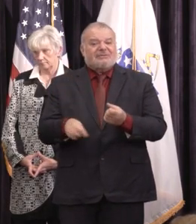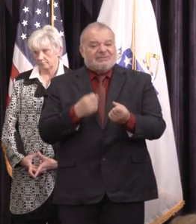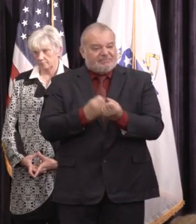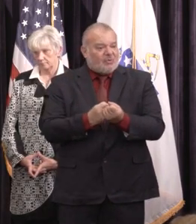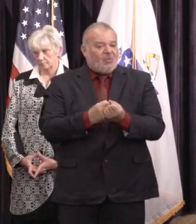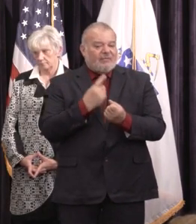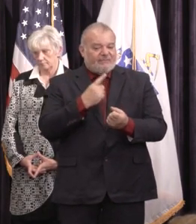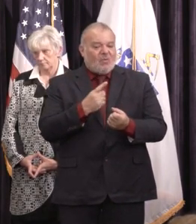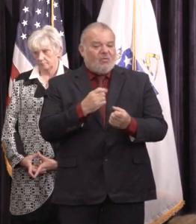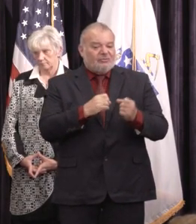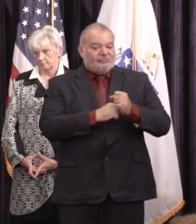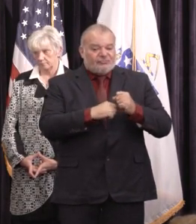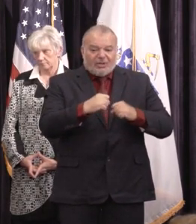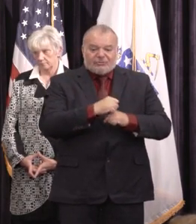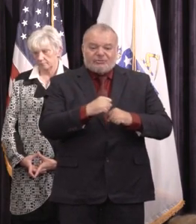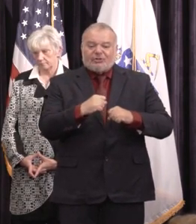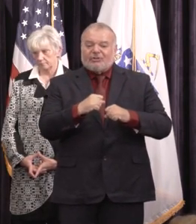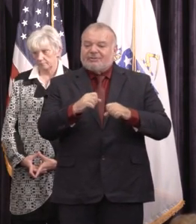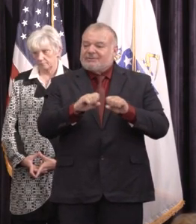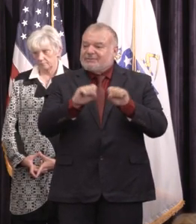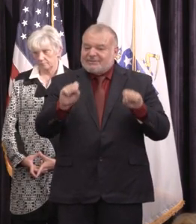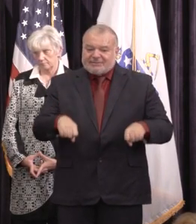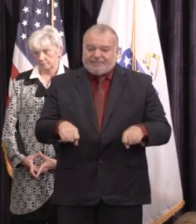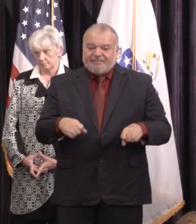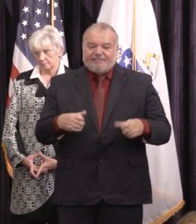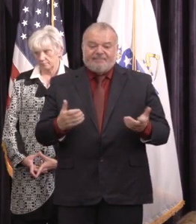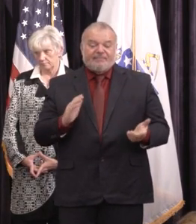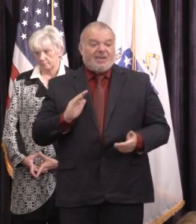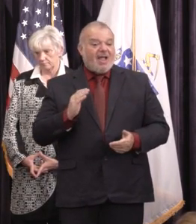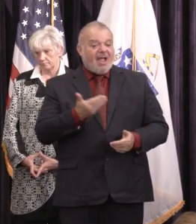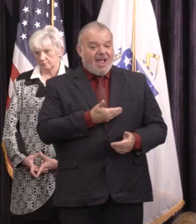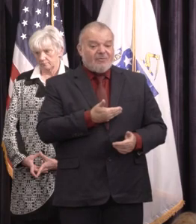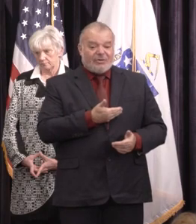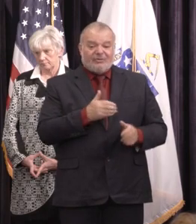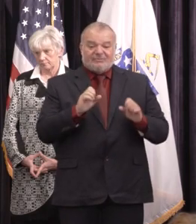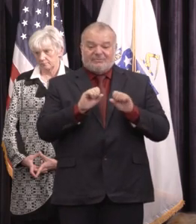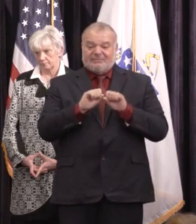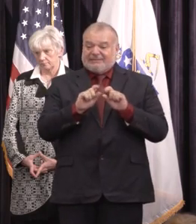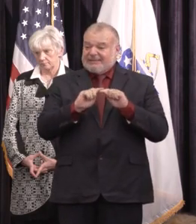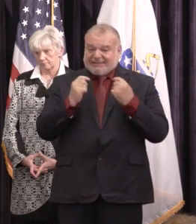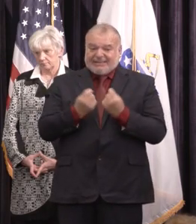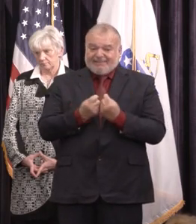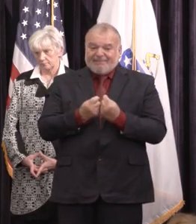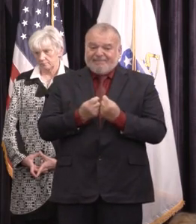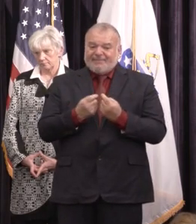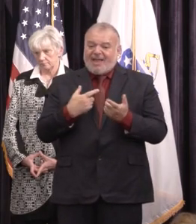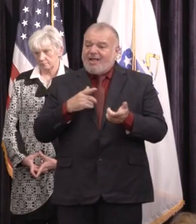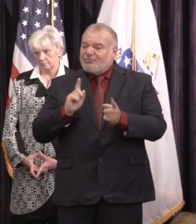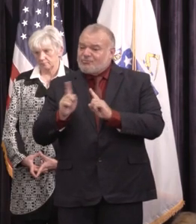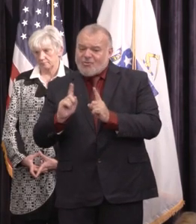State. Our teams have continued to be in dialogue with service providers, with community leaders.